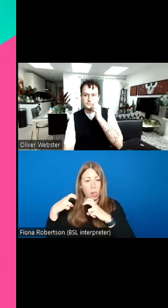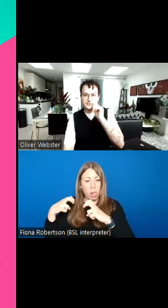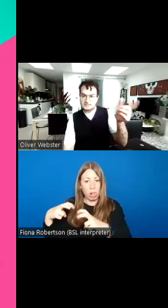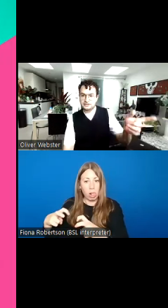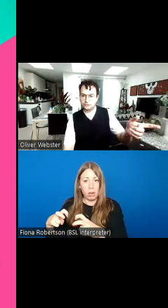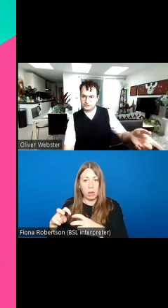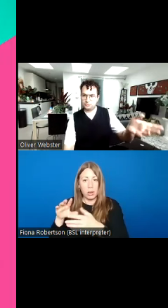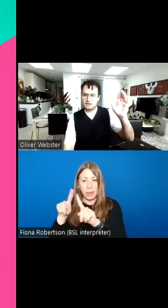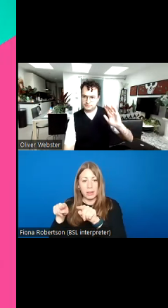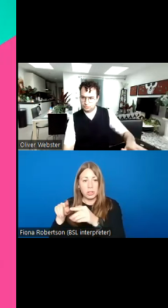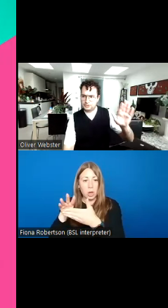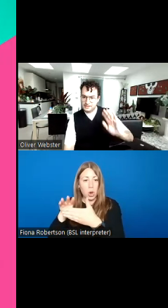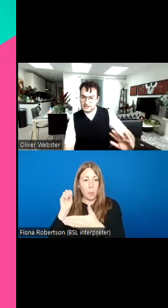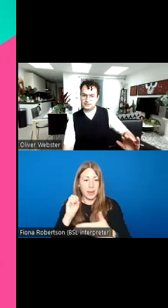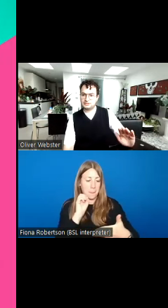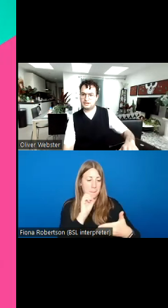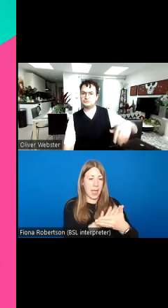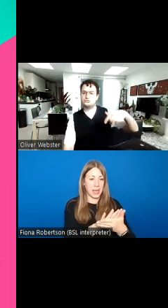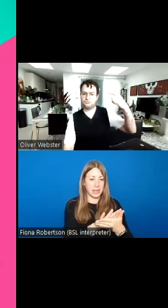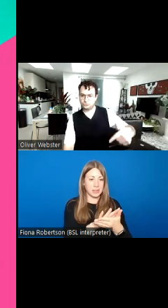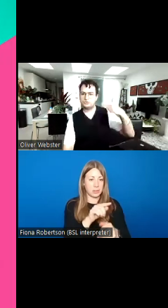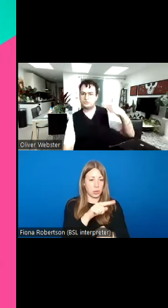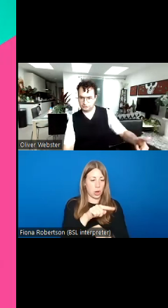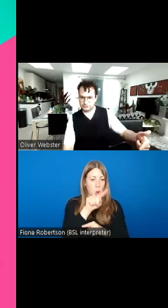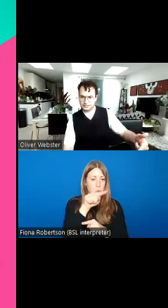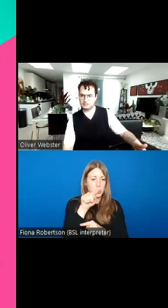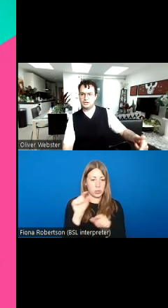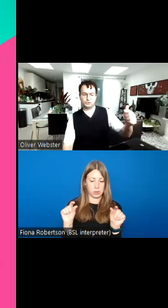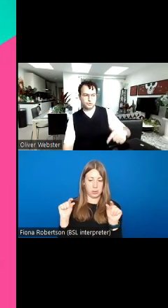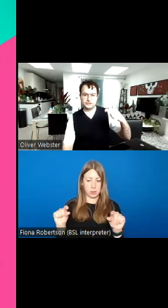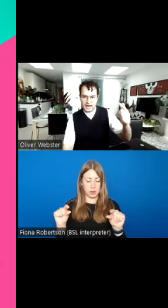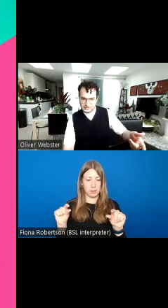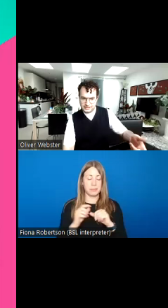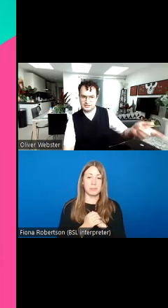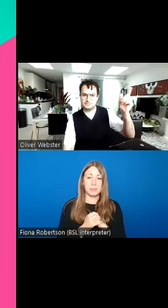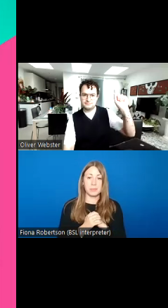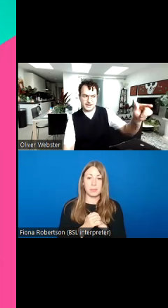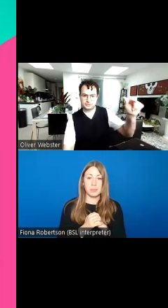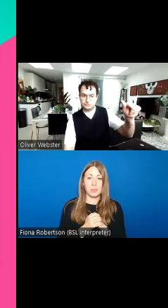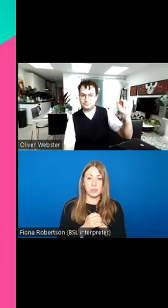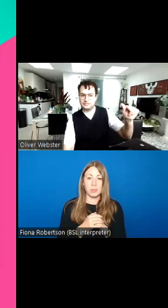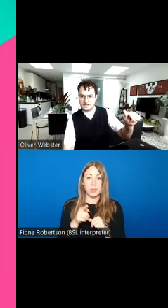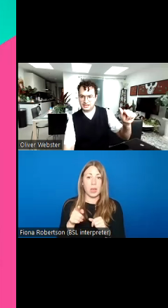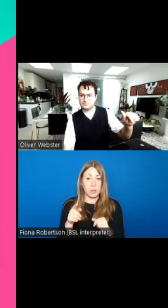This is another reason why it's important to think about subtitles through the process. When you're editing, make note of these names,